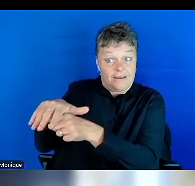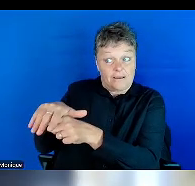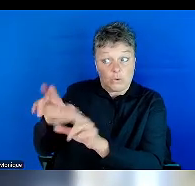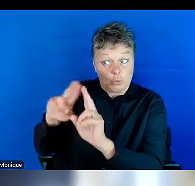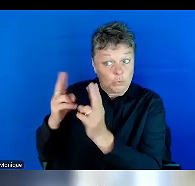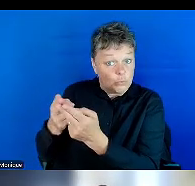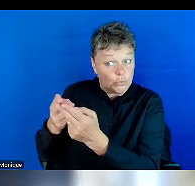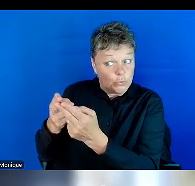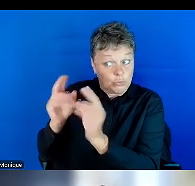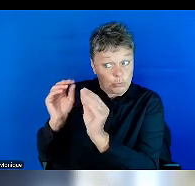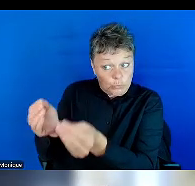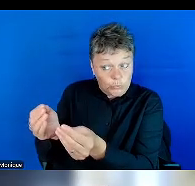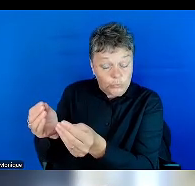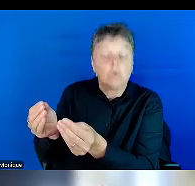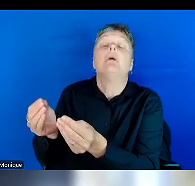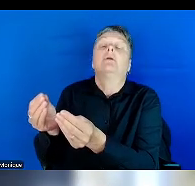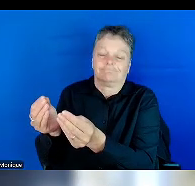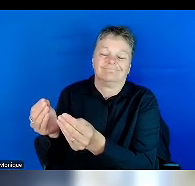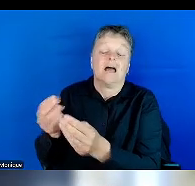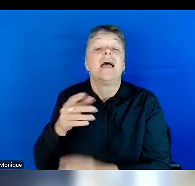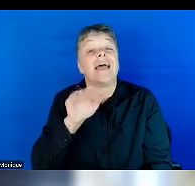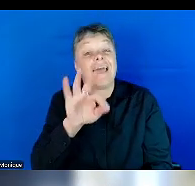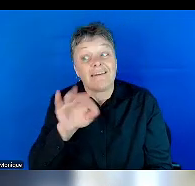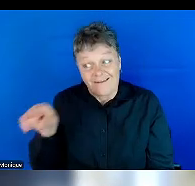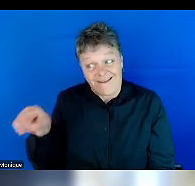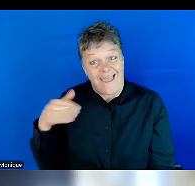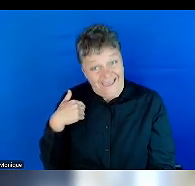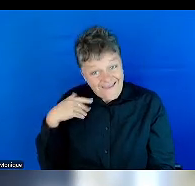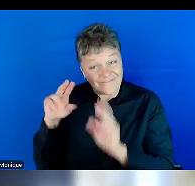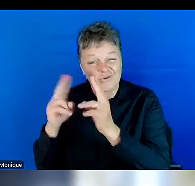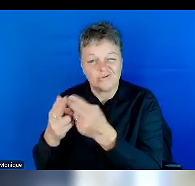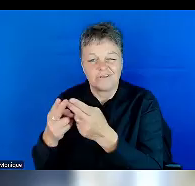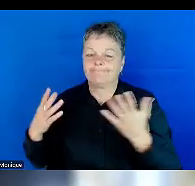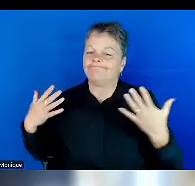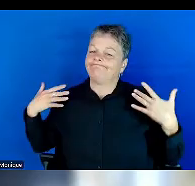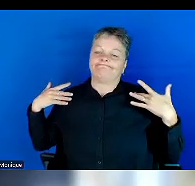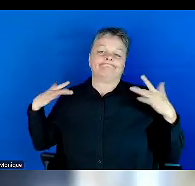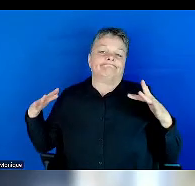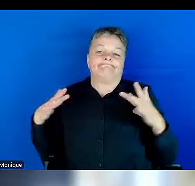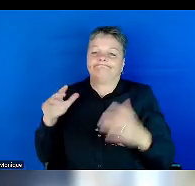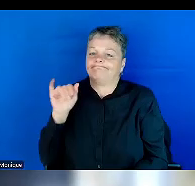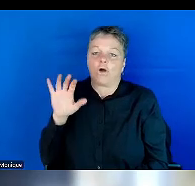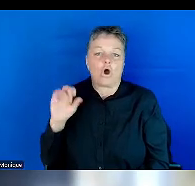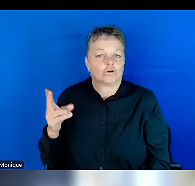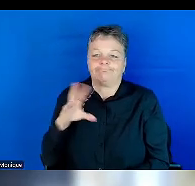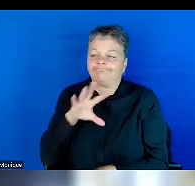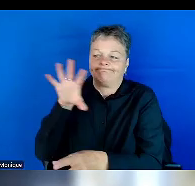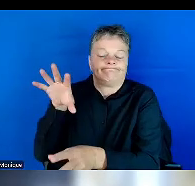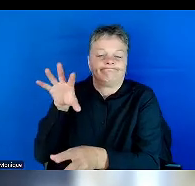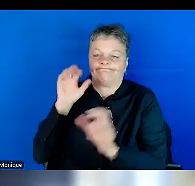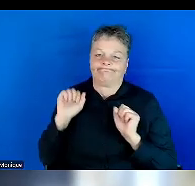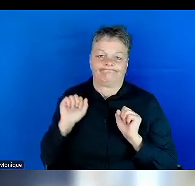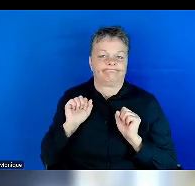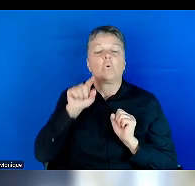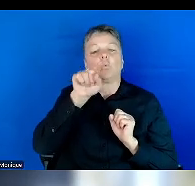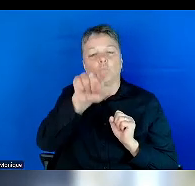would need to speak with your union representative um we would not be able to give advice uh if you